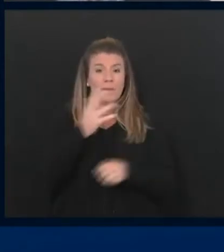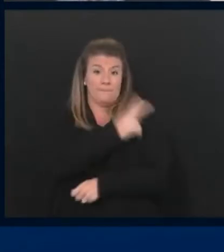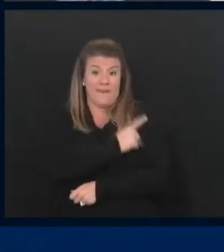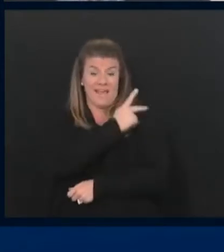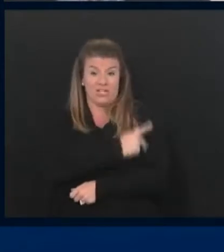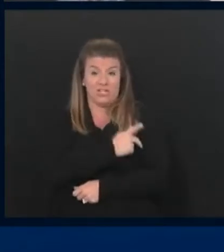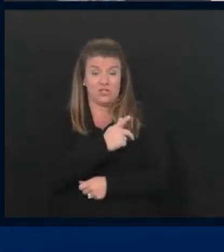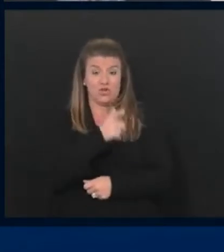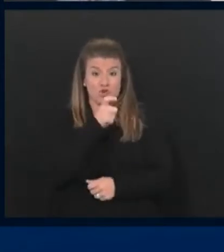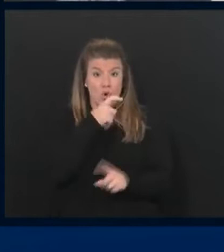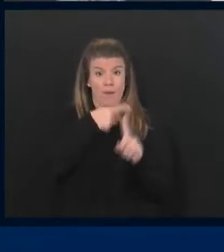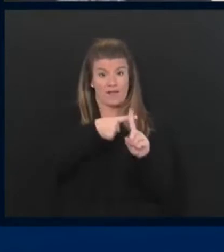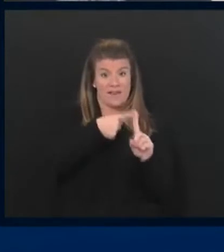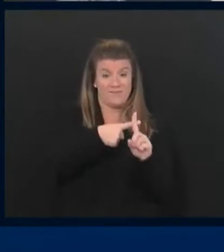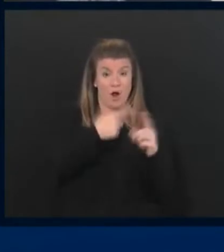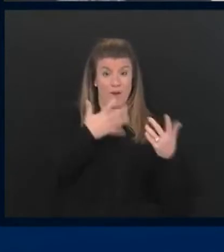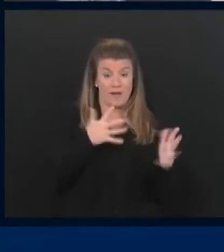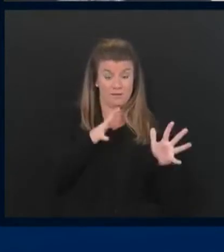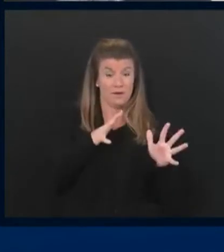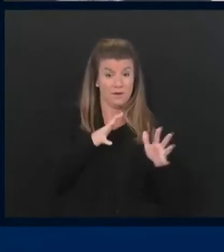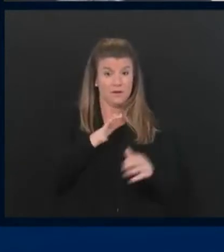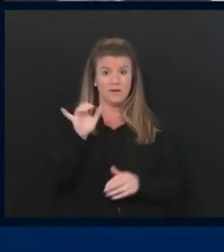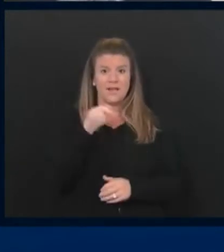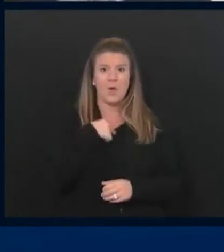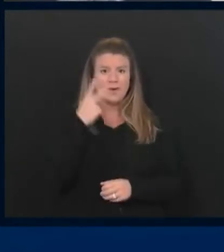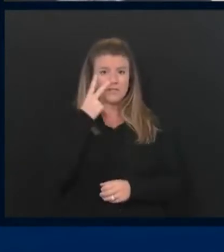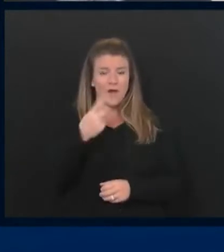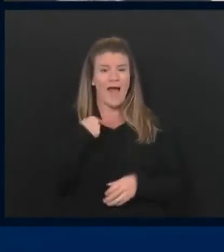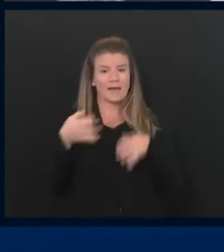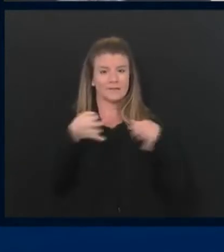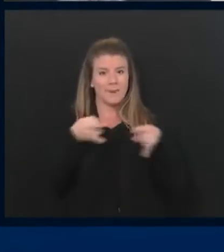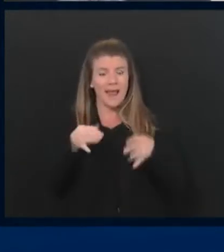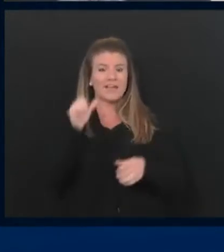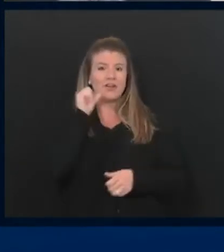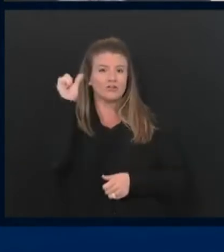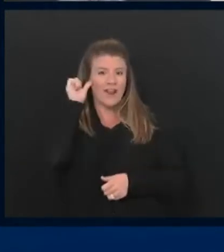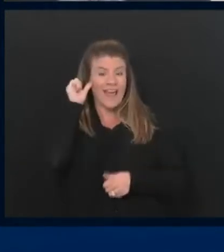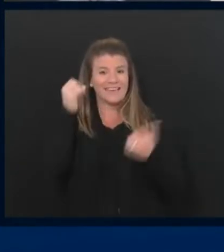SO THIS SLIDE IS THE SLIDE THAT GOES OVER THE INFORMATION ON